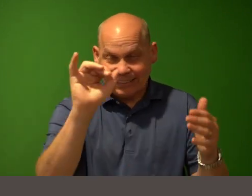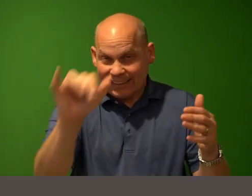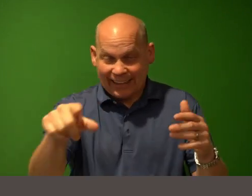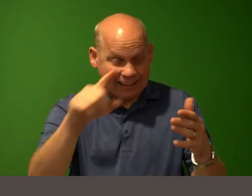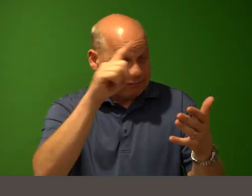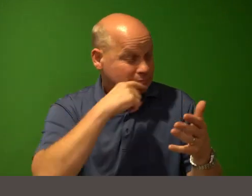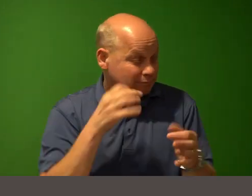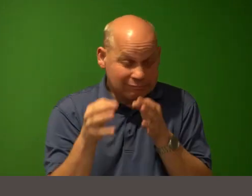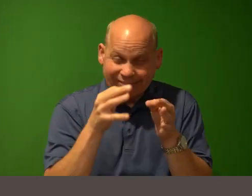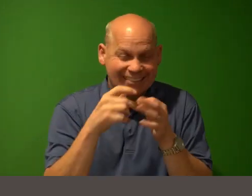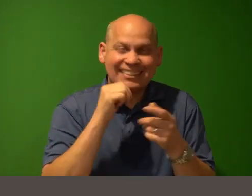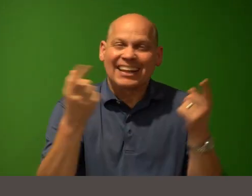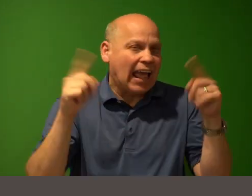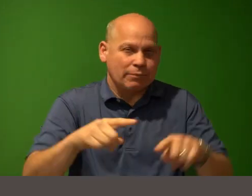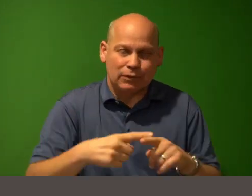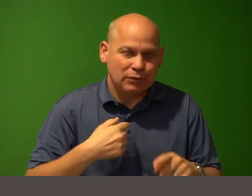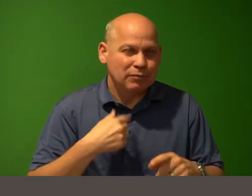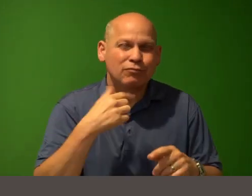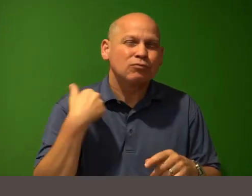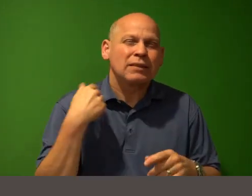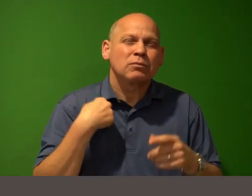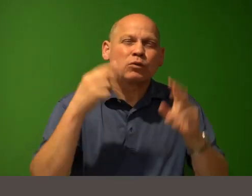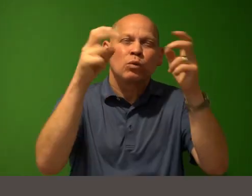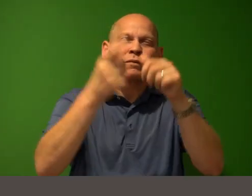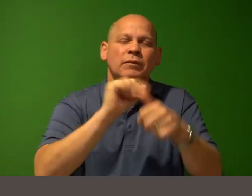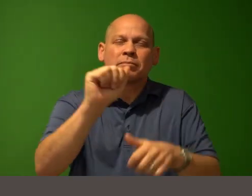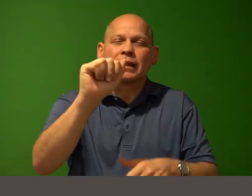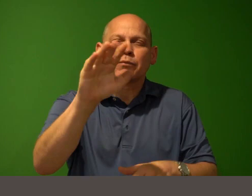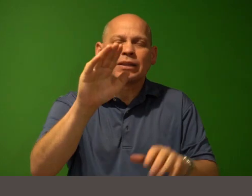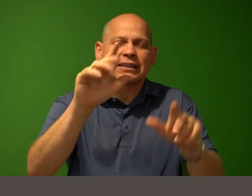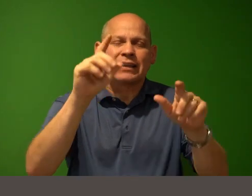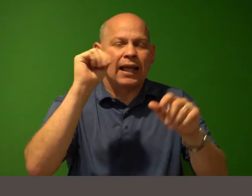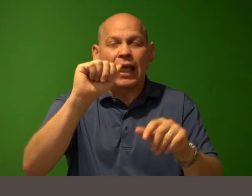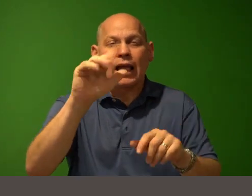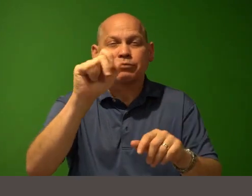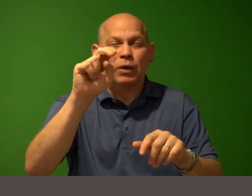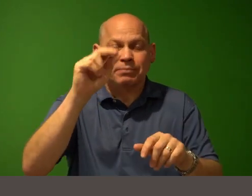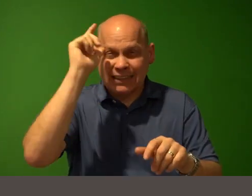reminds me of the quote from Abraham Lincoln. He once said, don't believe everything you